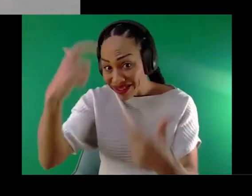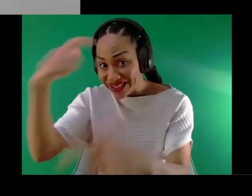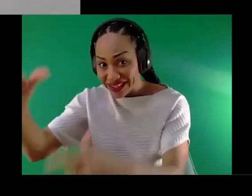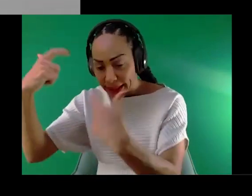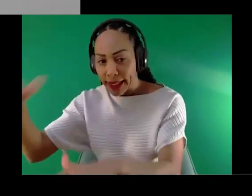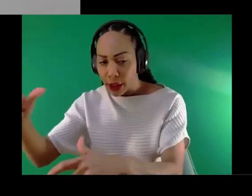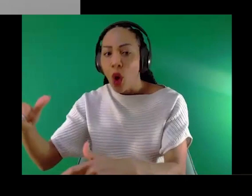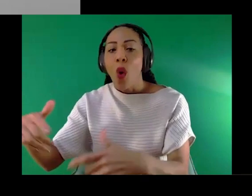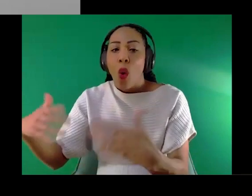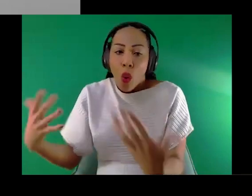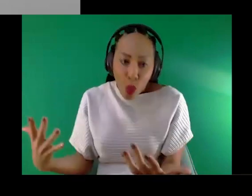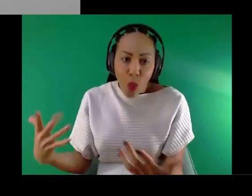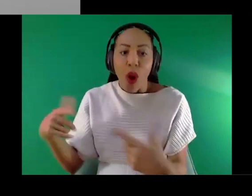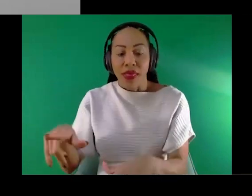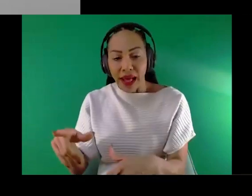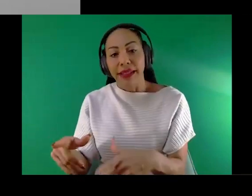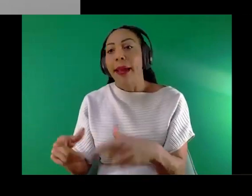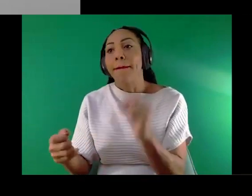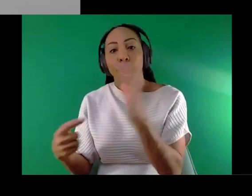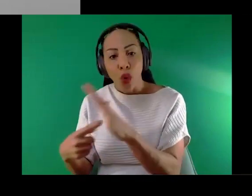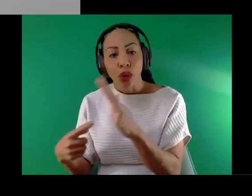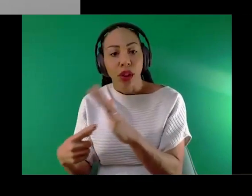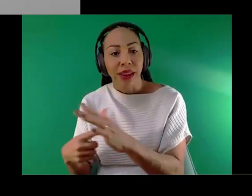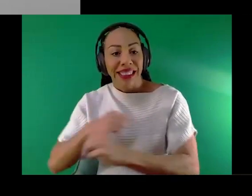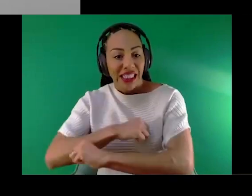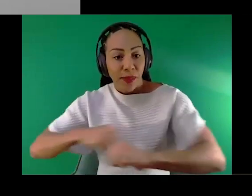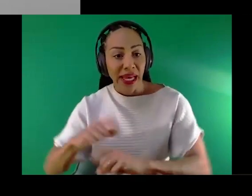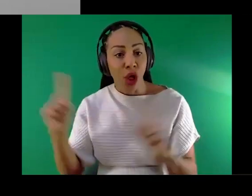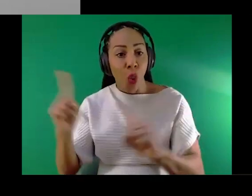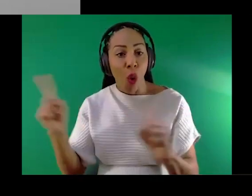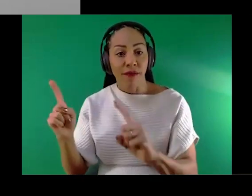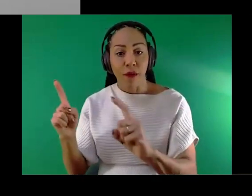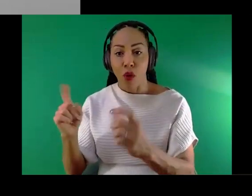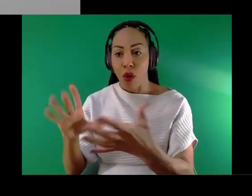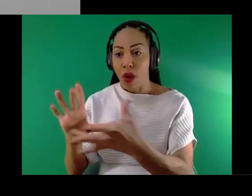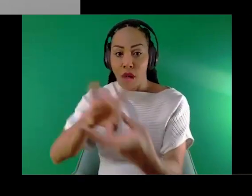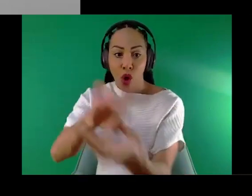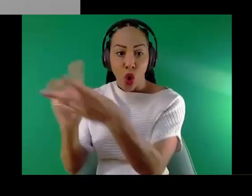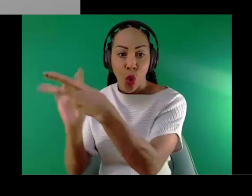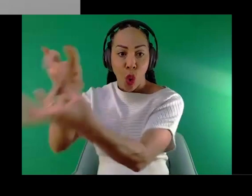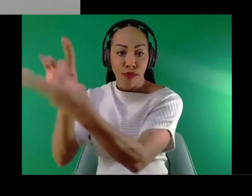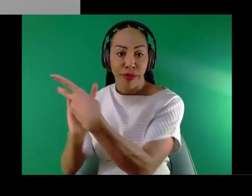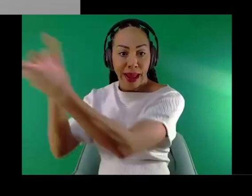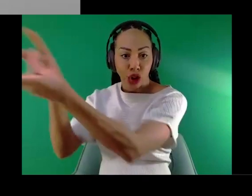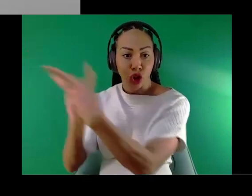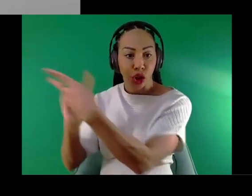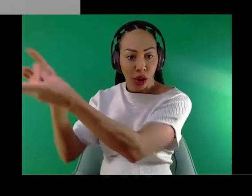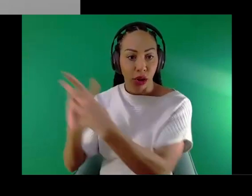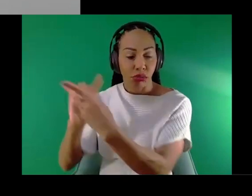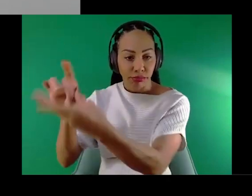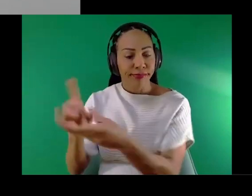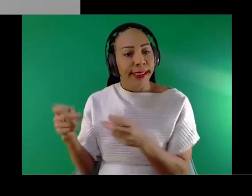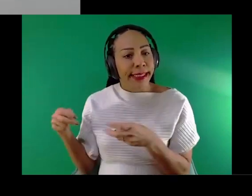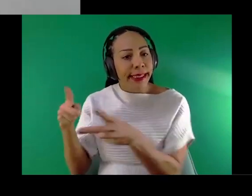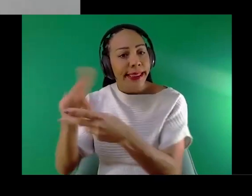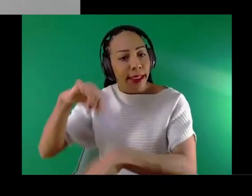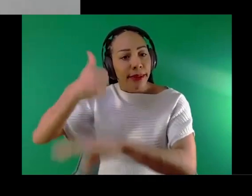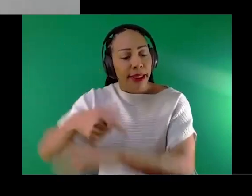and space for inter institutional cooperation the system has been created because regions